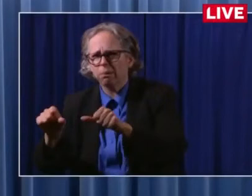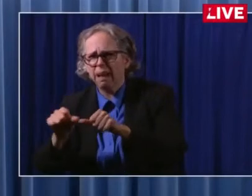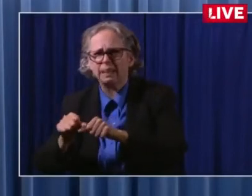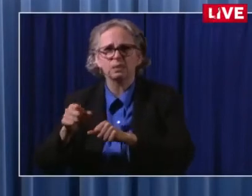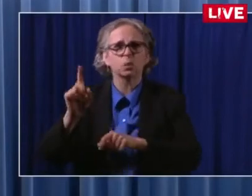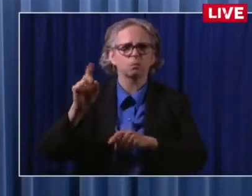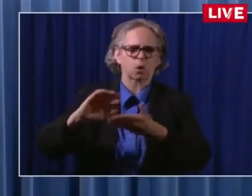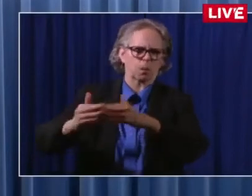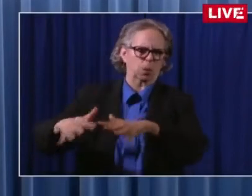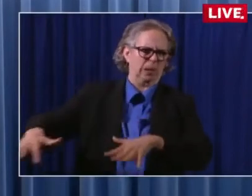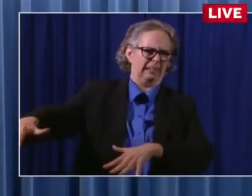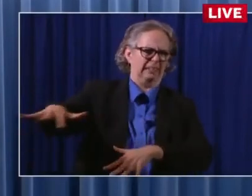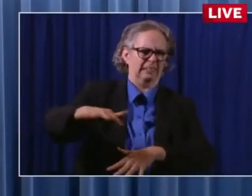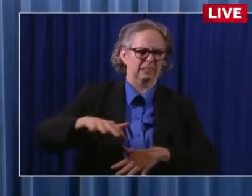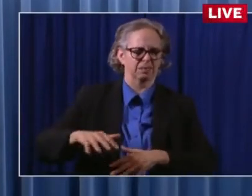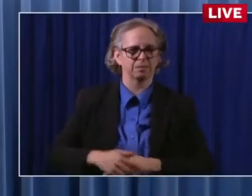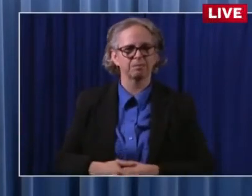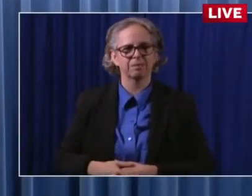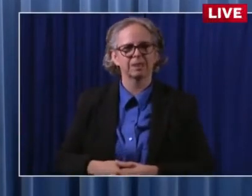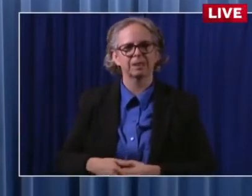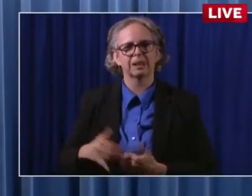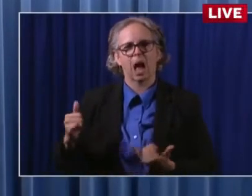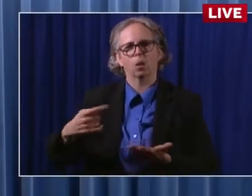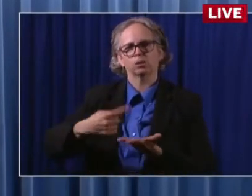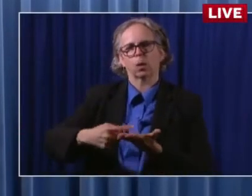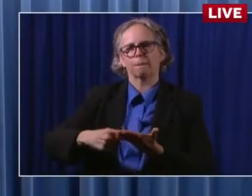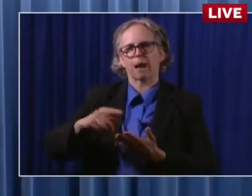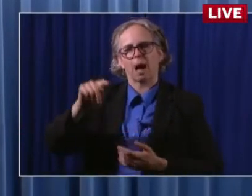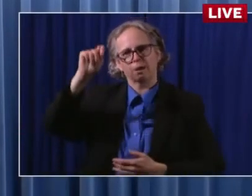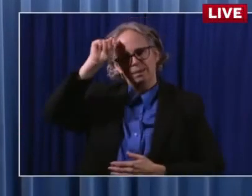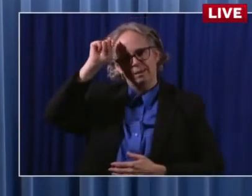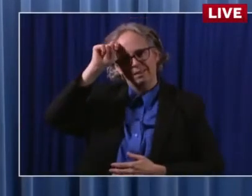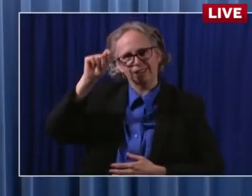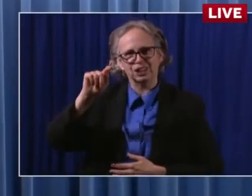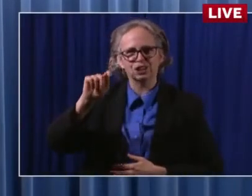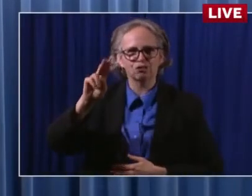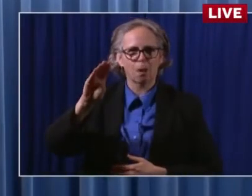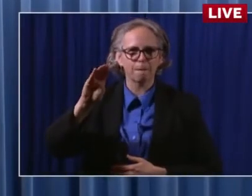THE COUNTY HAS FAITH-BASED, WORKPLACE, AND LONG-TERM CARE FACILITY OUTBREAKS.